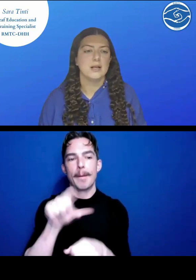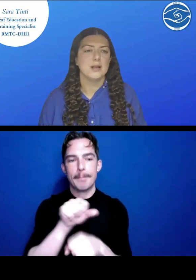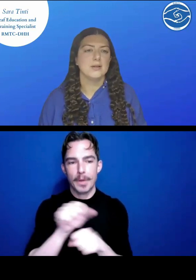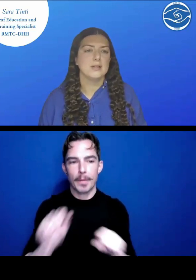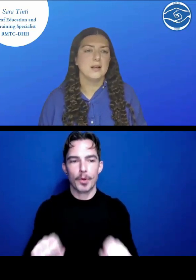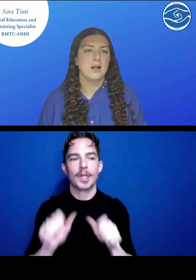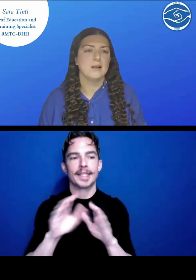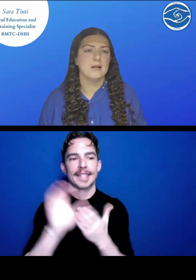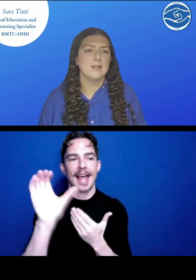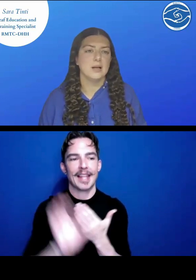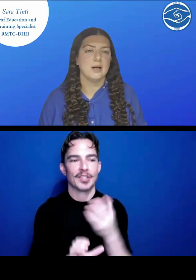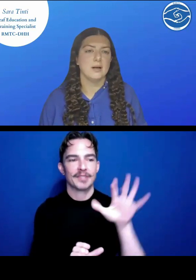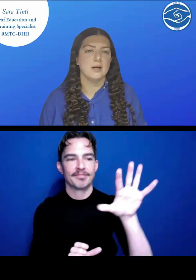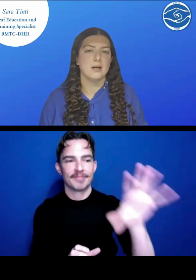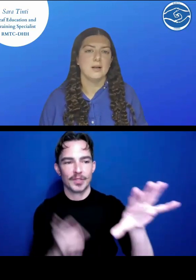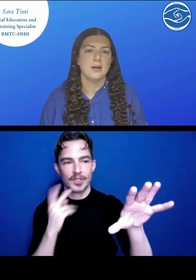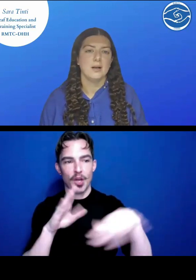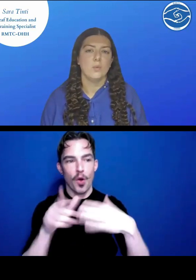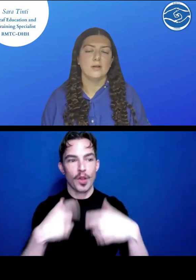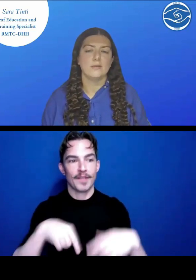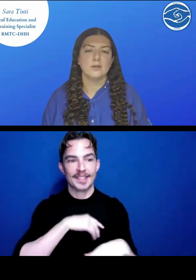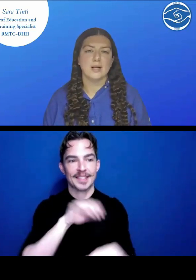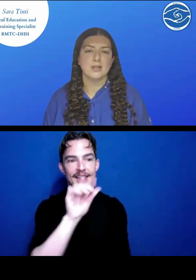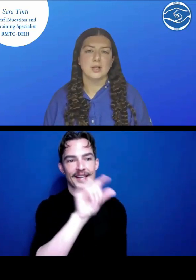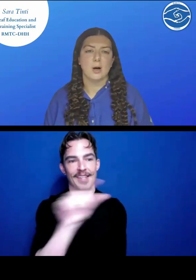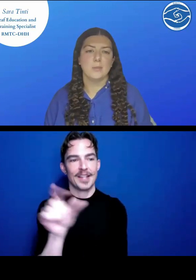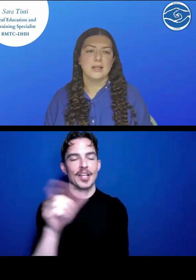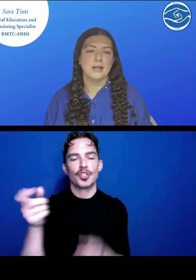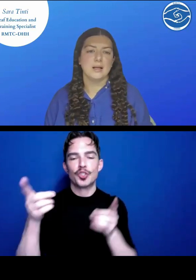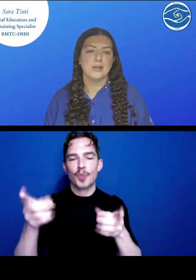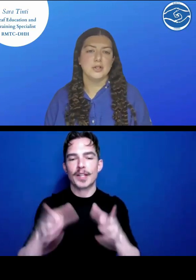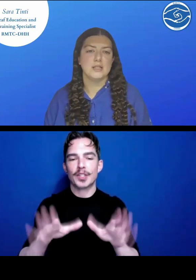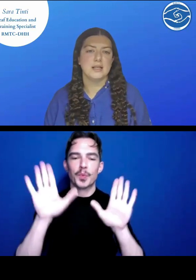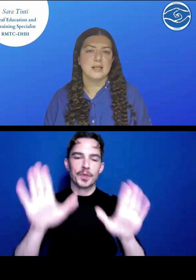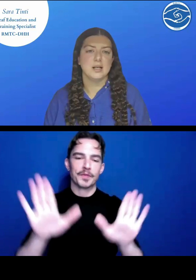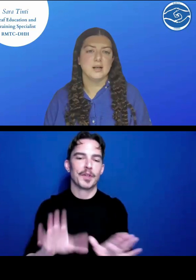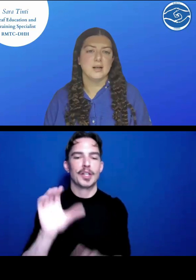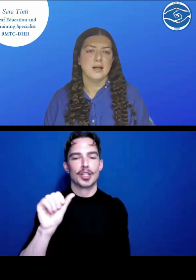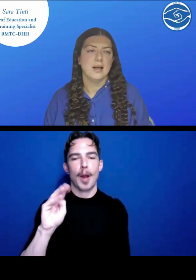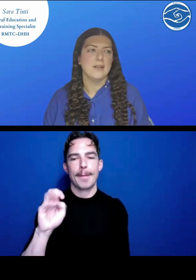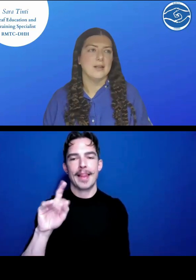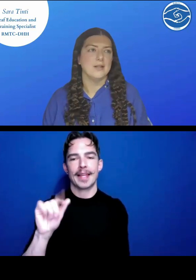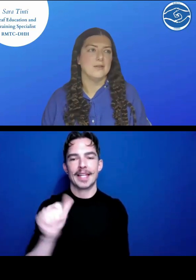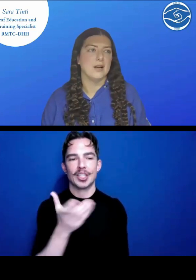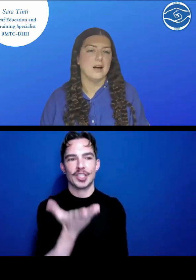here you'll see all of us. We have our wonderful director, Carmelina. She's here. And then you've